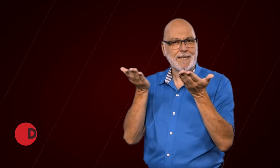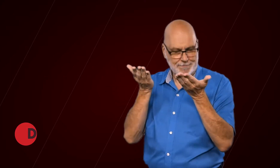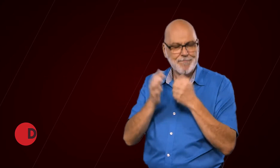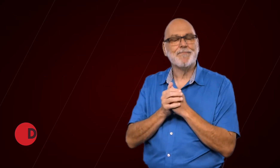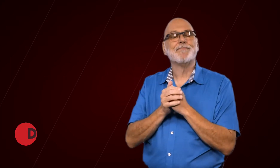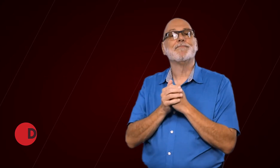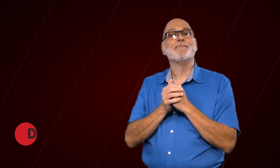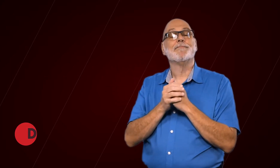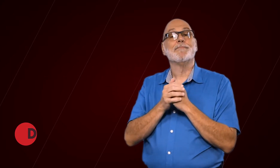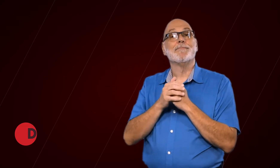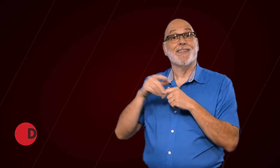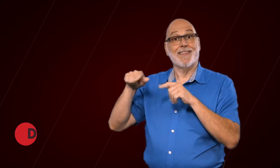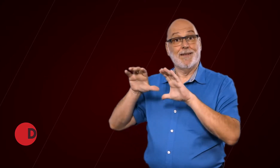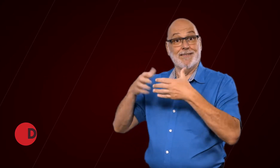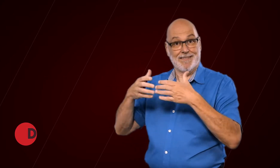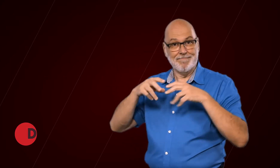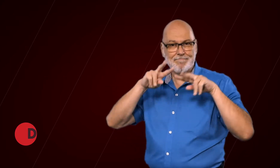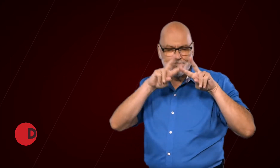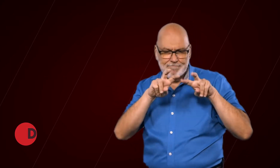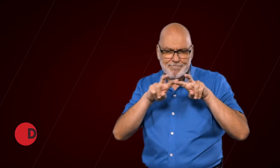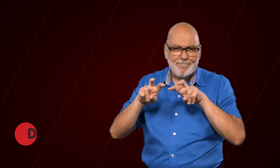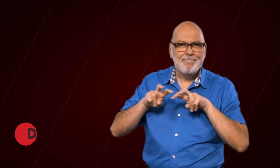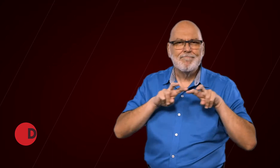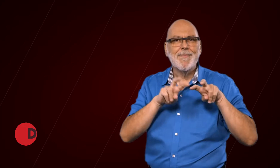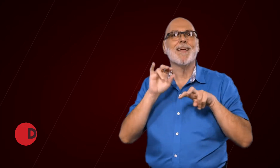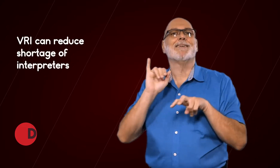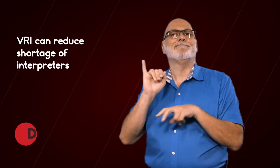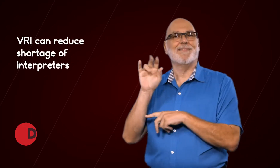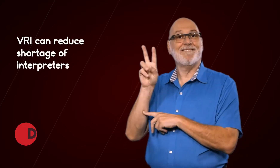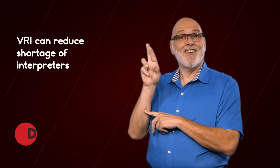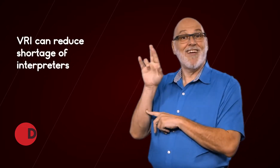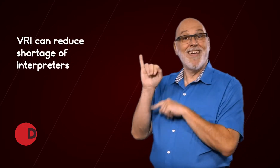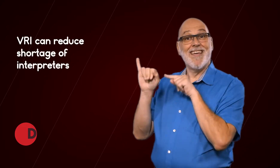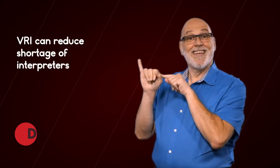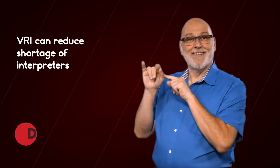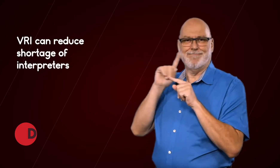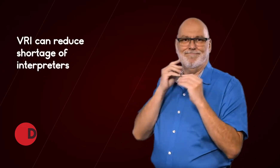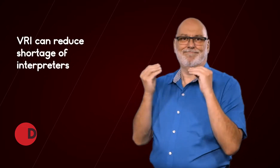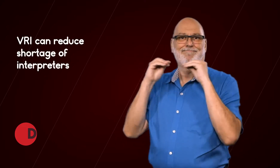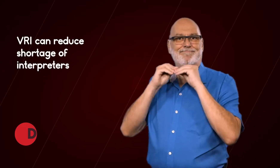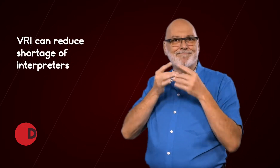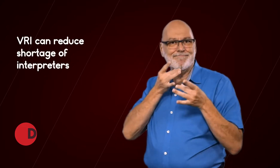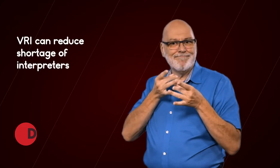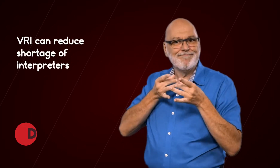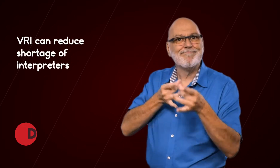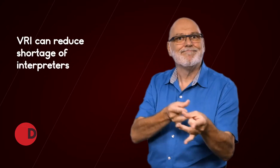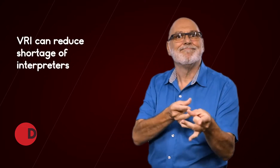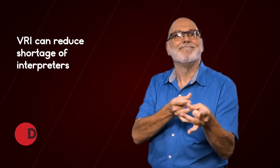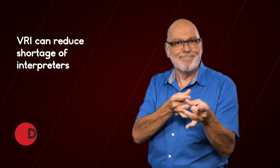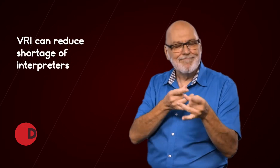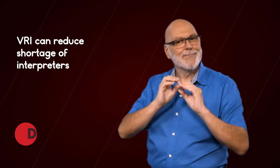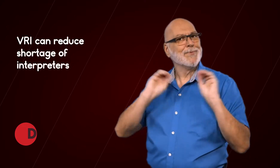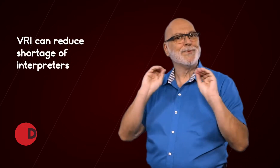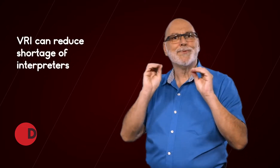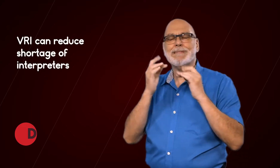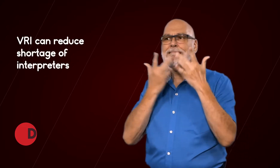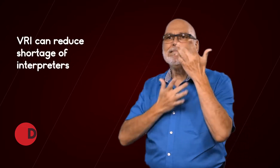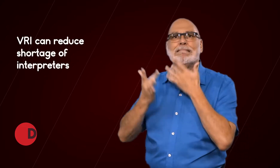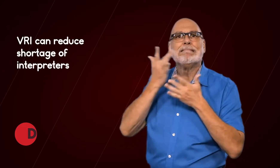Mission states that VRI could potentially be used to alleviate the shortage of